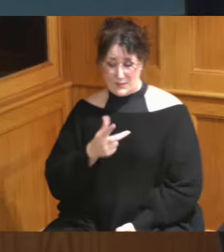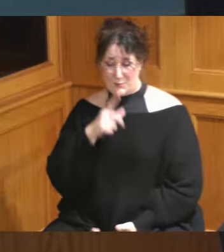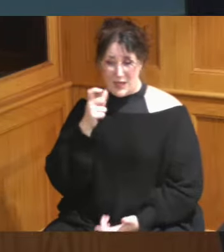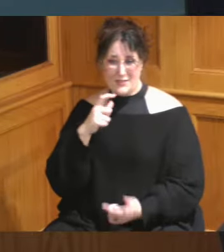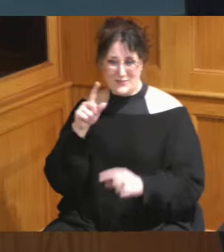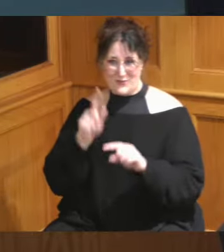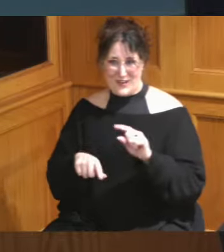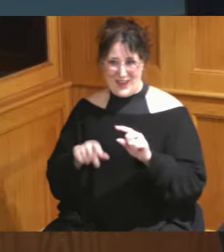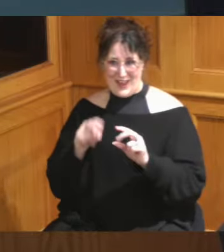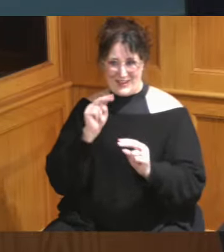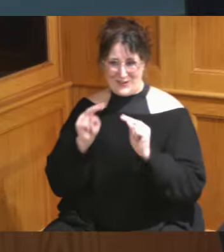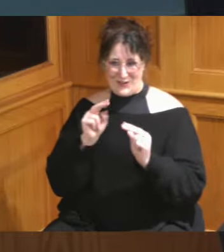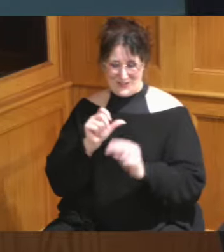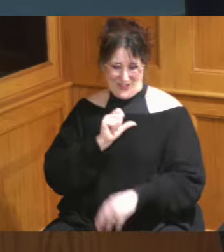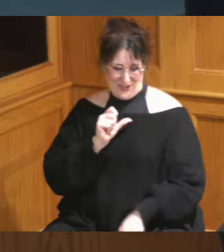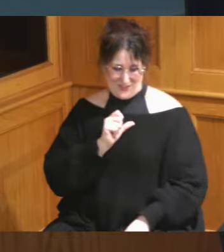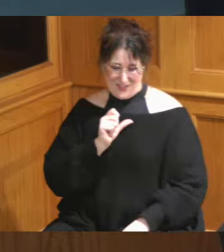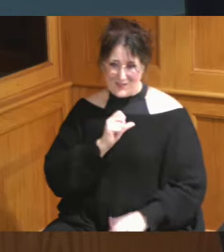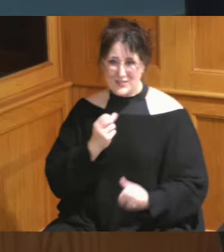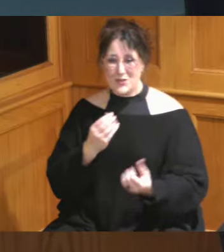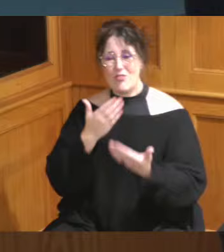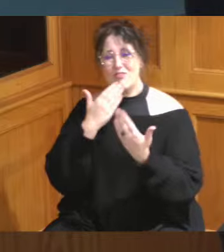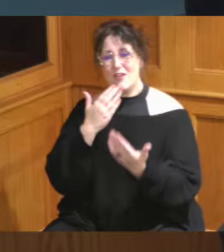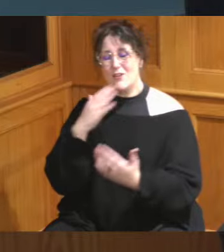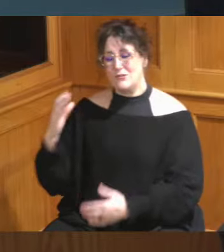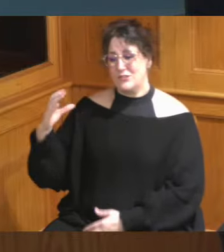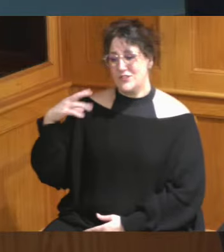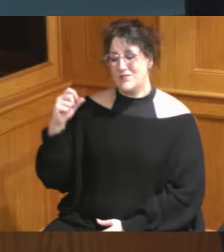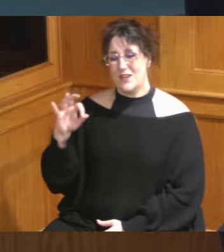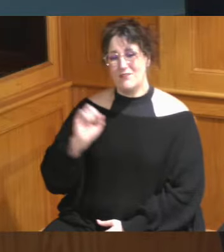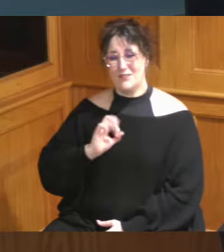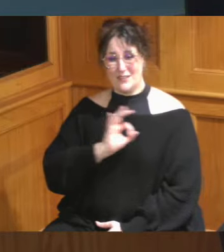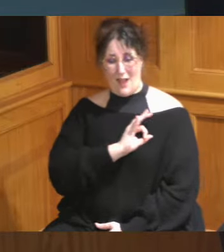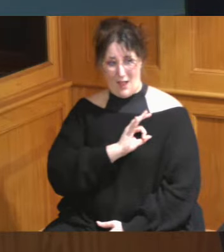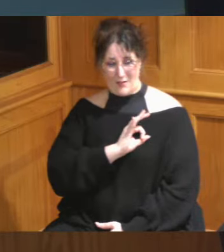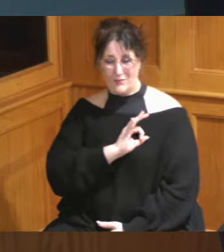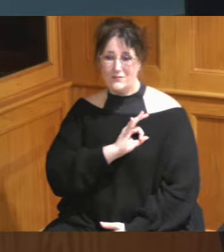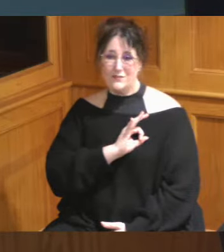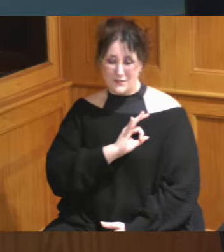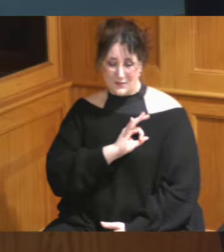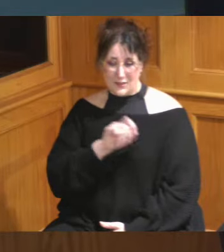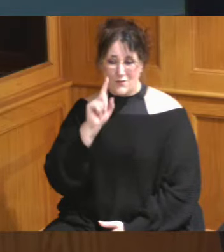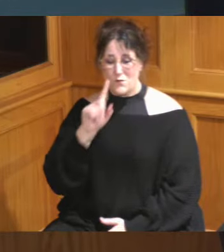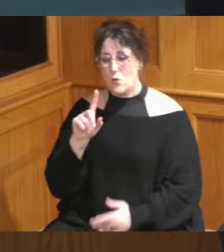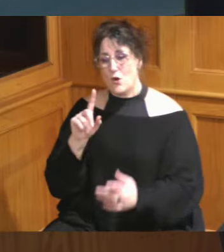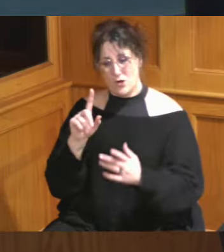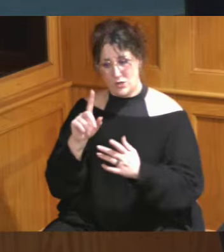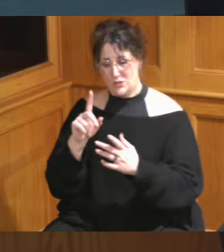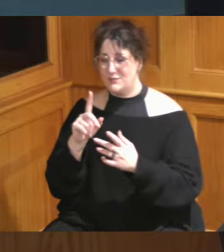to do that ourselves. so thank you to the chiefs for pro, you know, productive conversations. So,